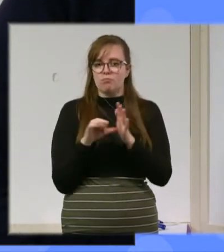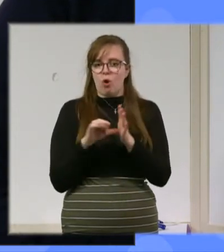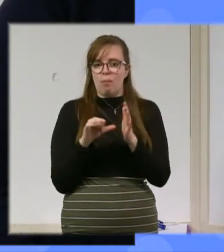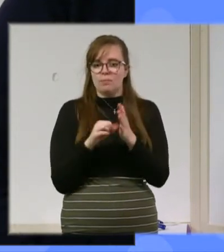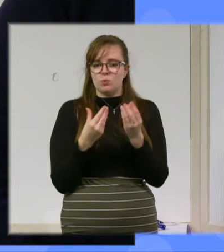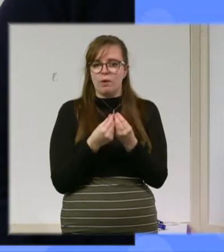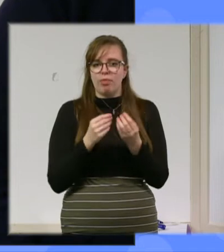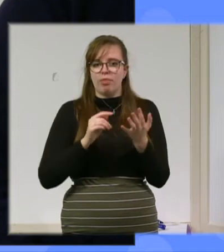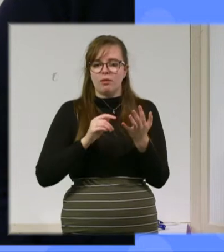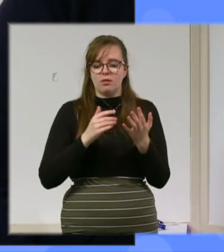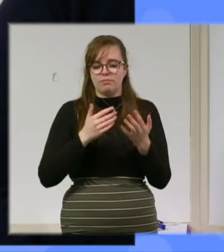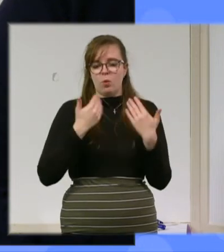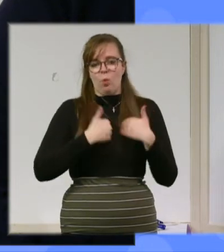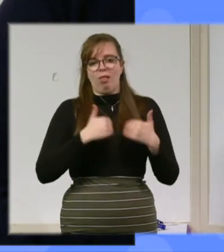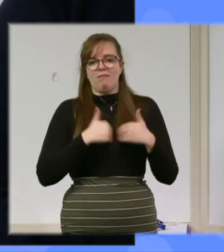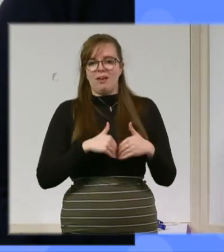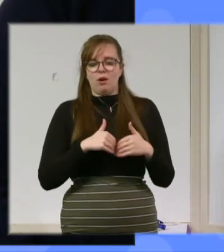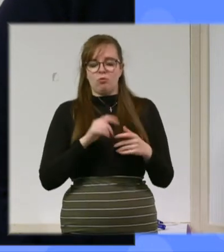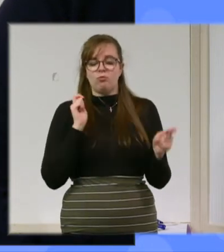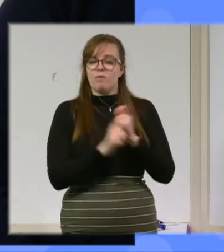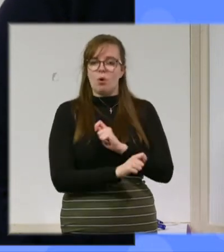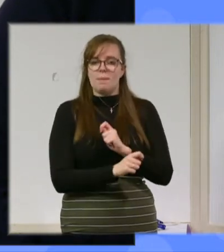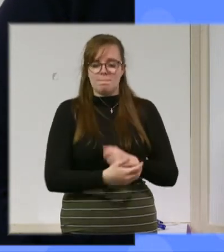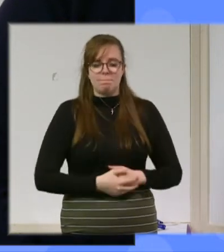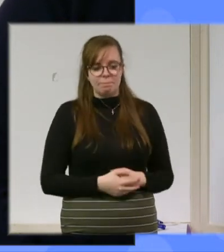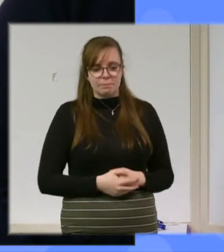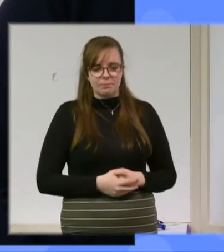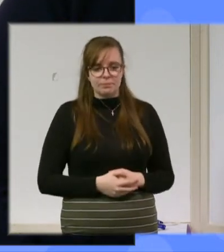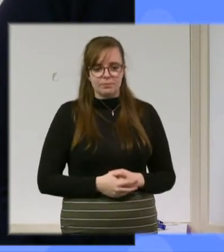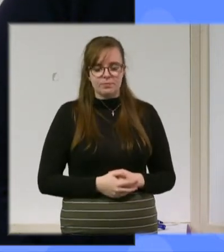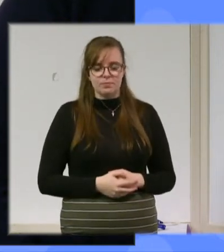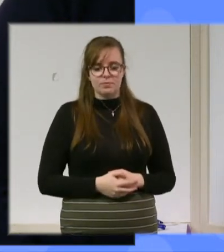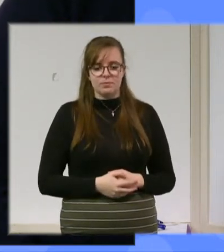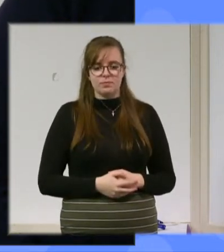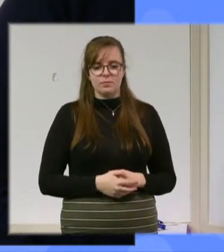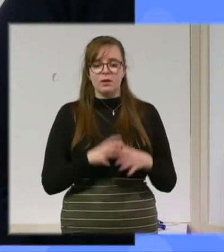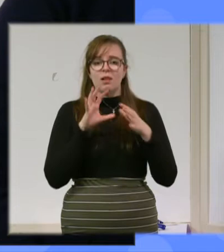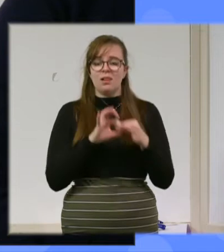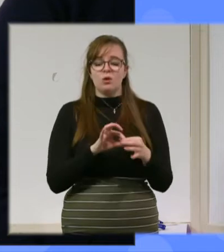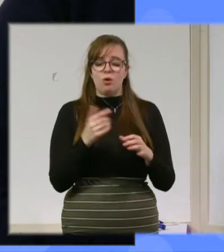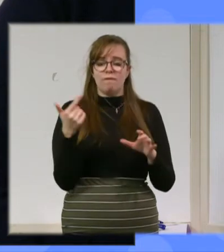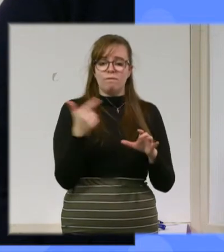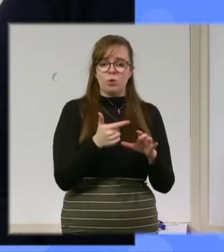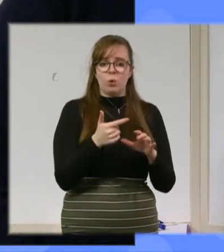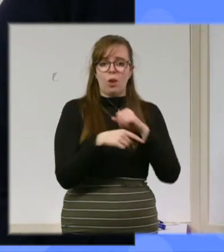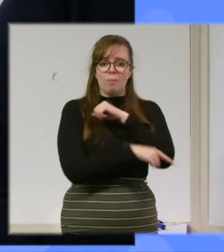welfare reform and in terms of things like fuel poverty and we have an